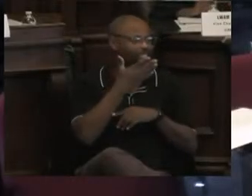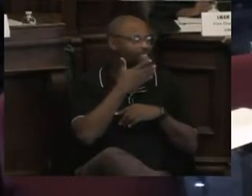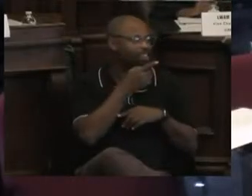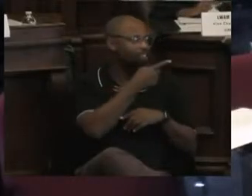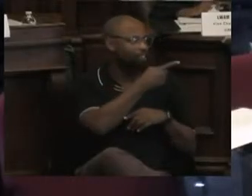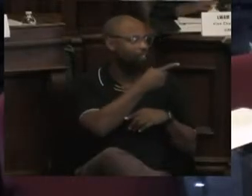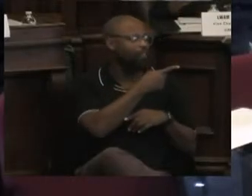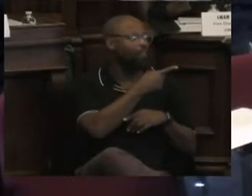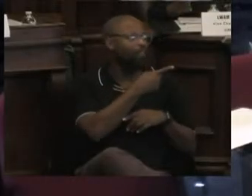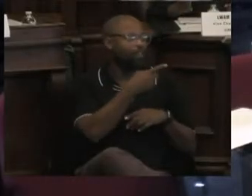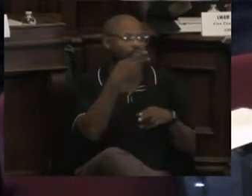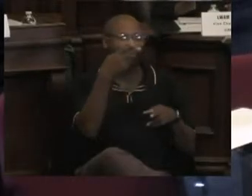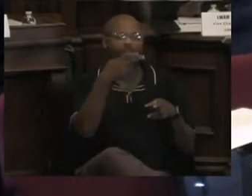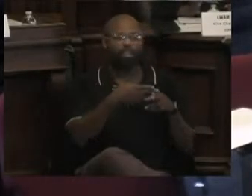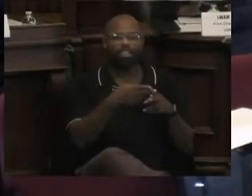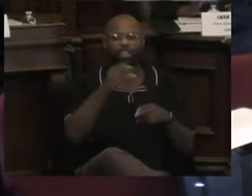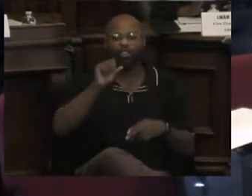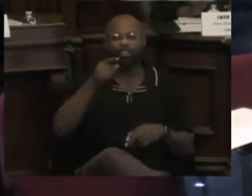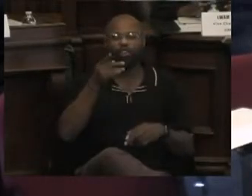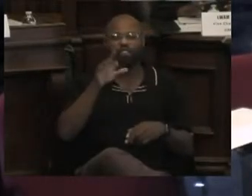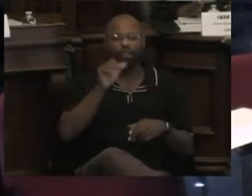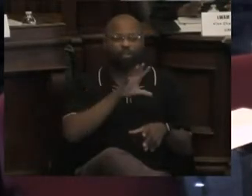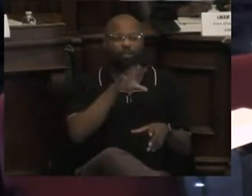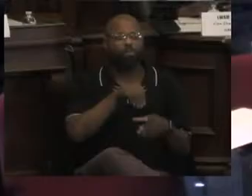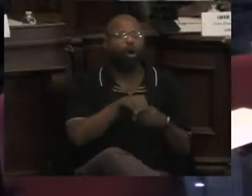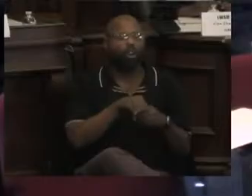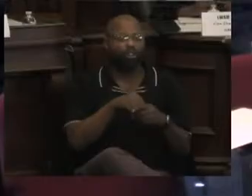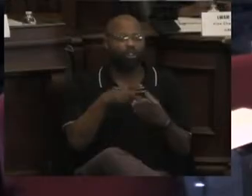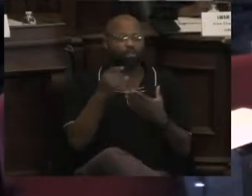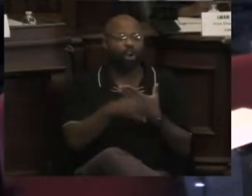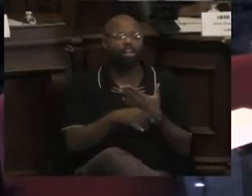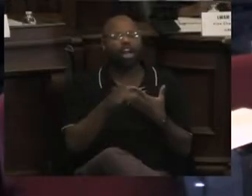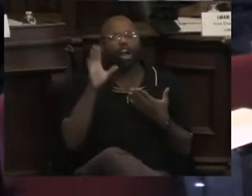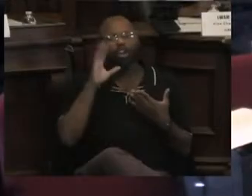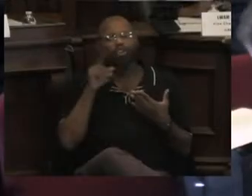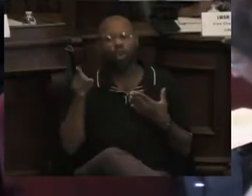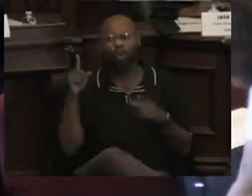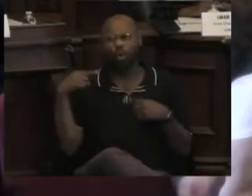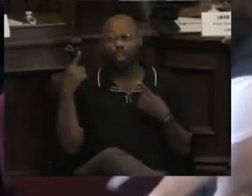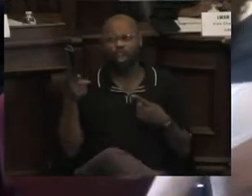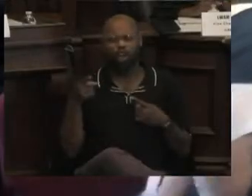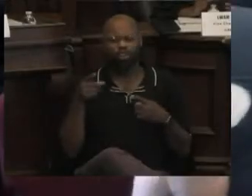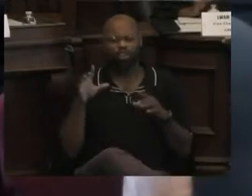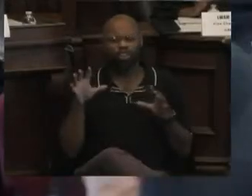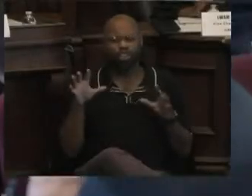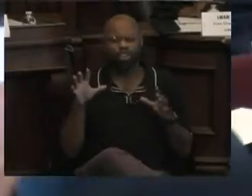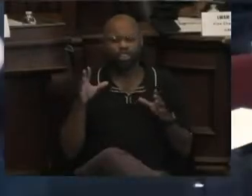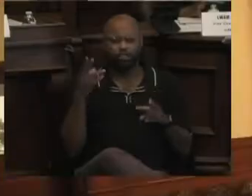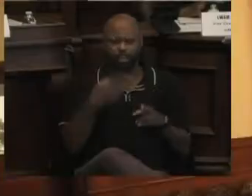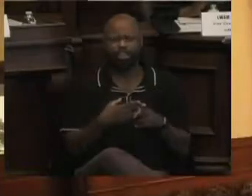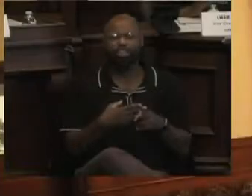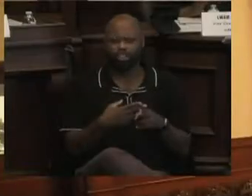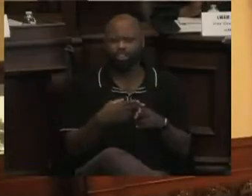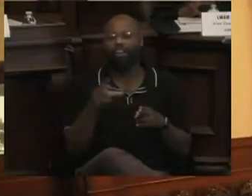have a question. Yeah. Thank you so much for the presentation. Thank you for lifting up that Sophia was a